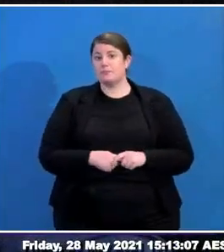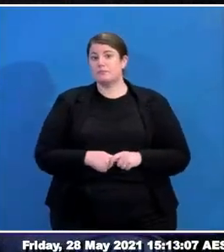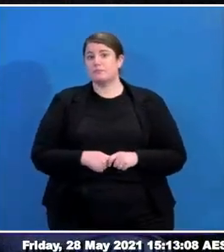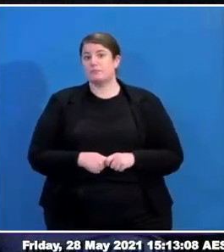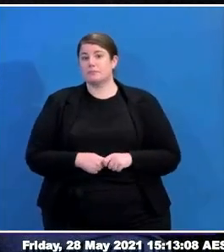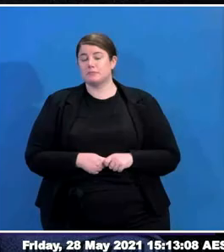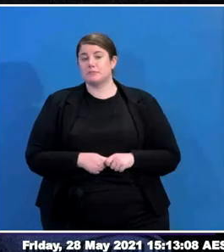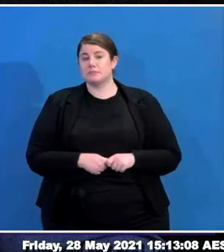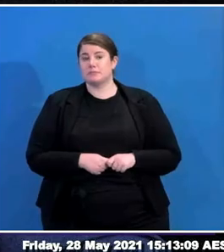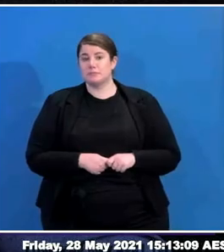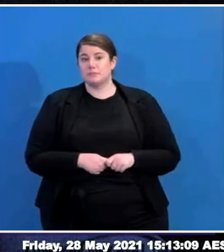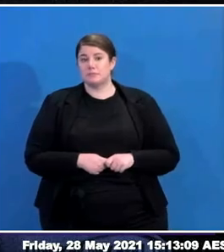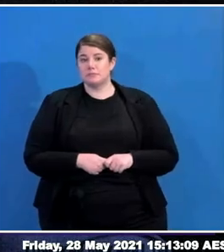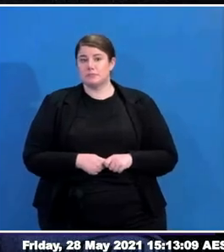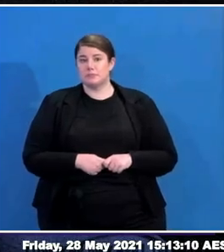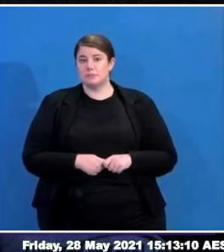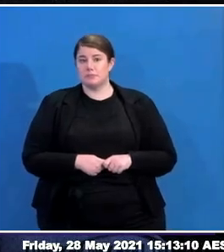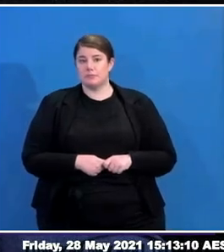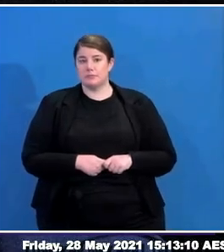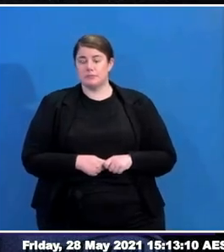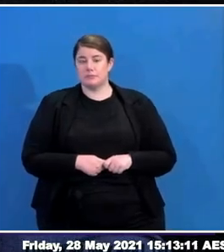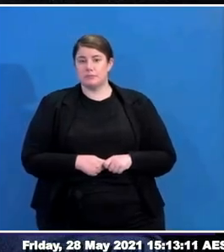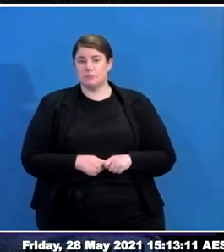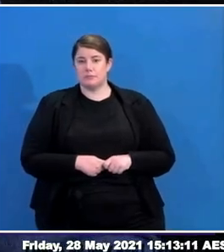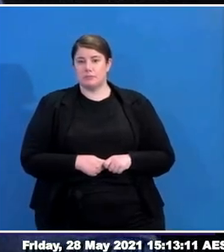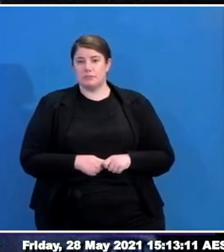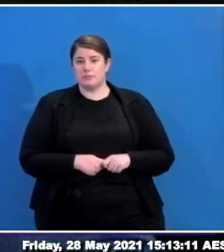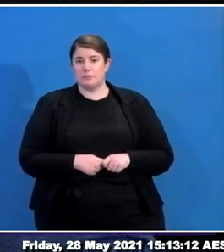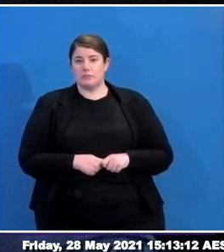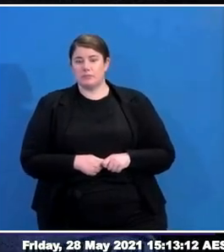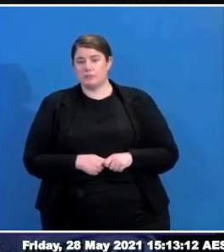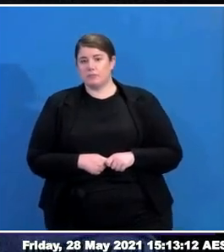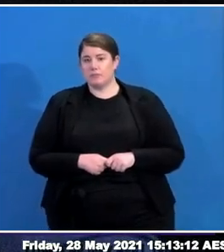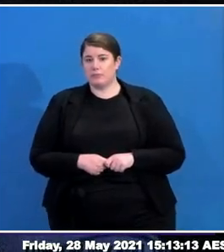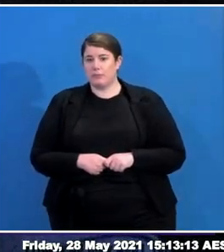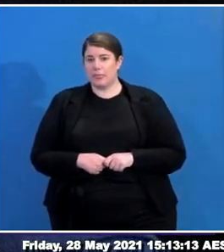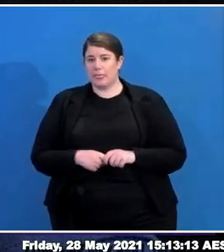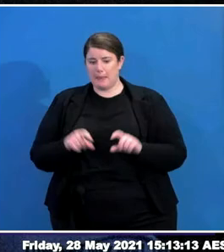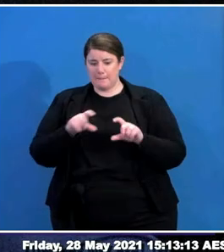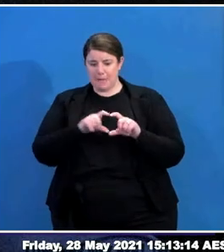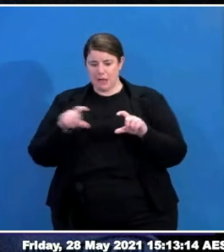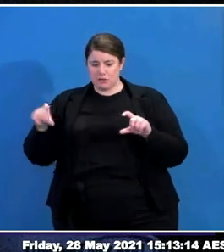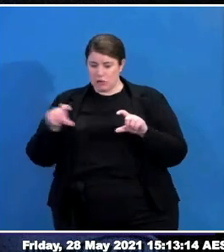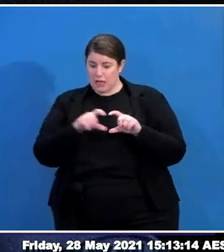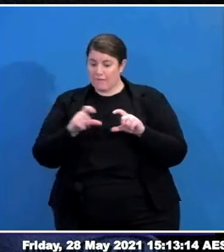I think the paragraph that I needed to adjust the date on, I think paragraph 29